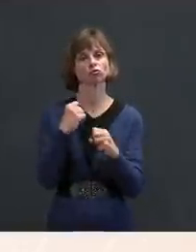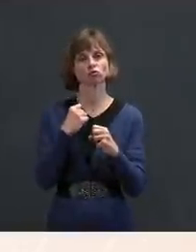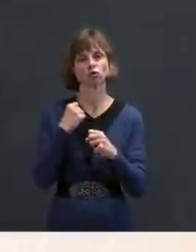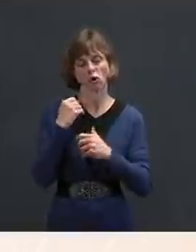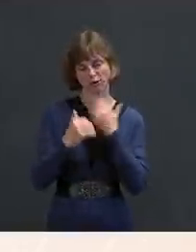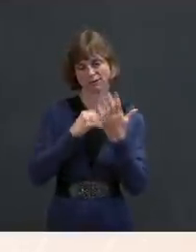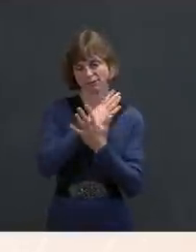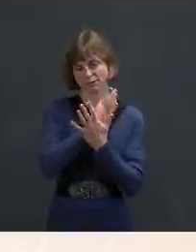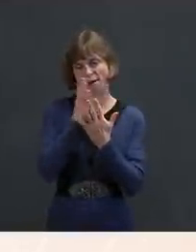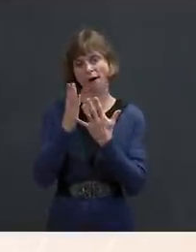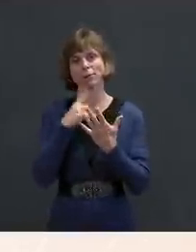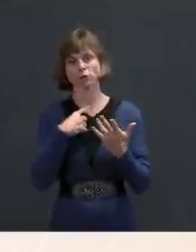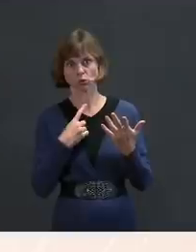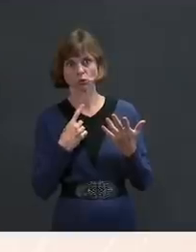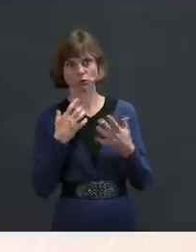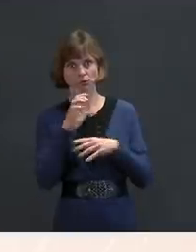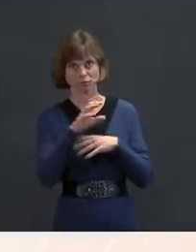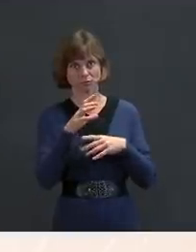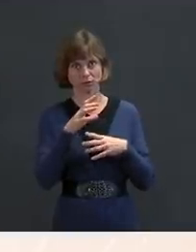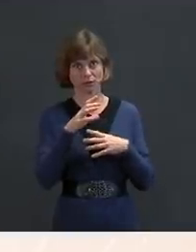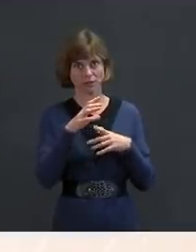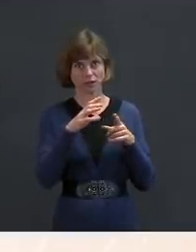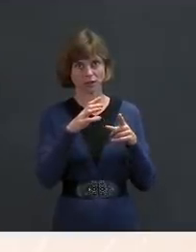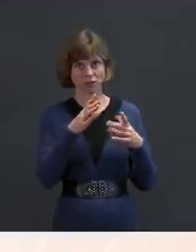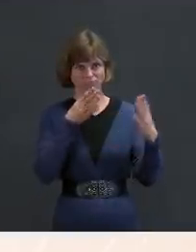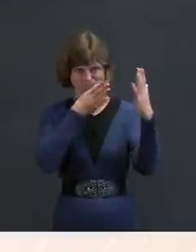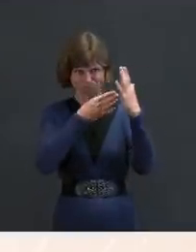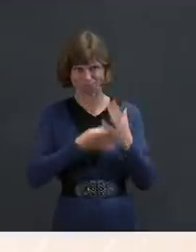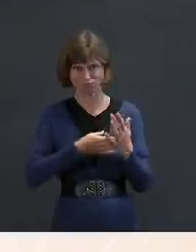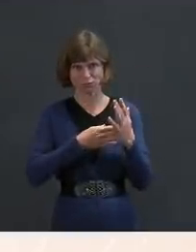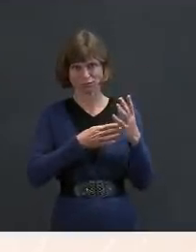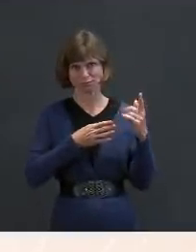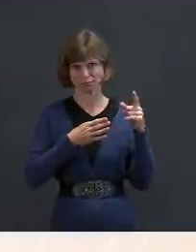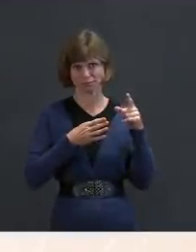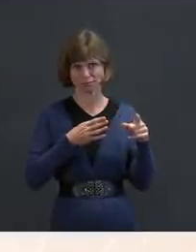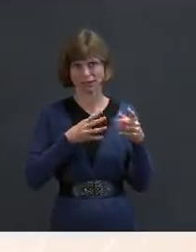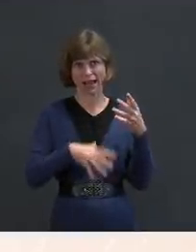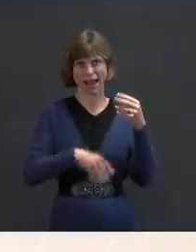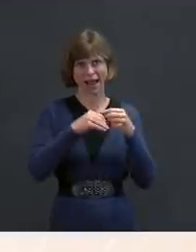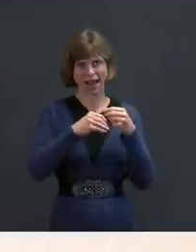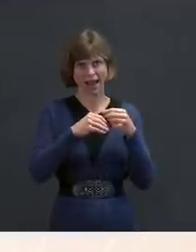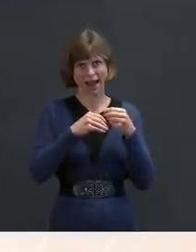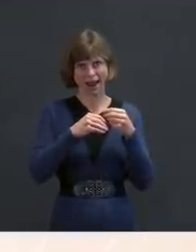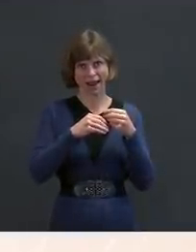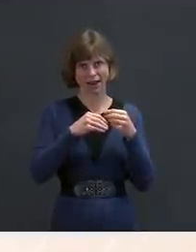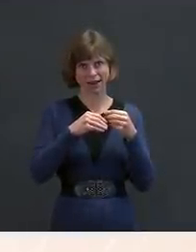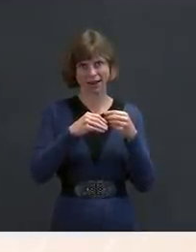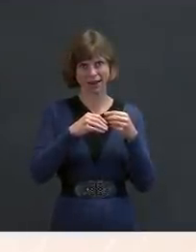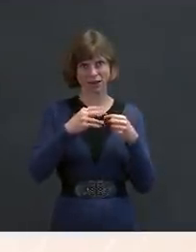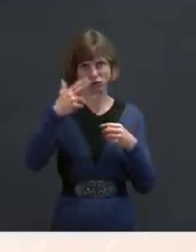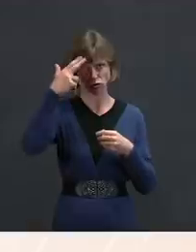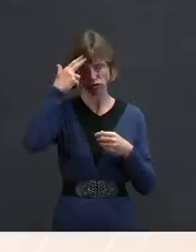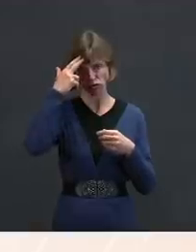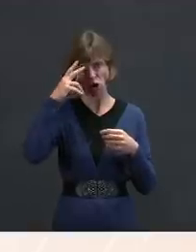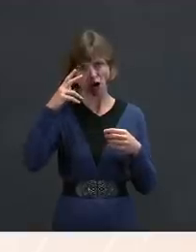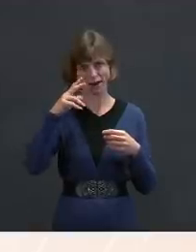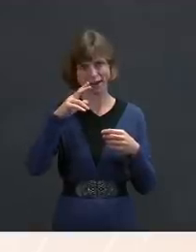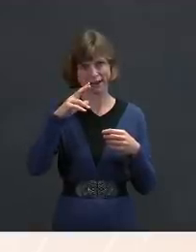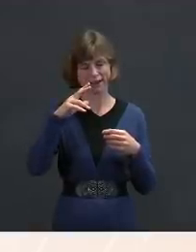that led to the murder of Jamal Khashoggi, including adding a senior Saudi intelligence official, Ahmad al Asiri, to the list of those facing